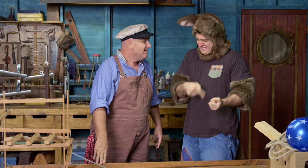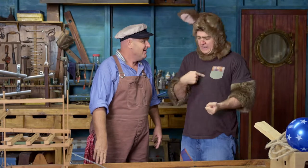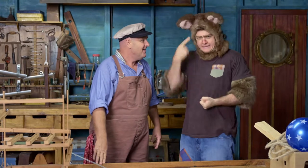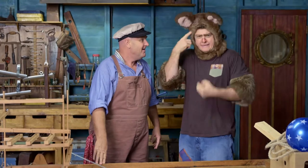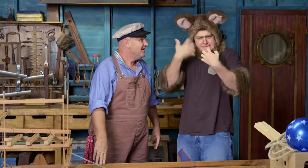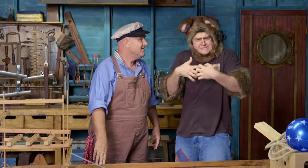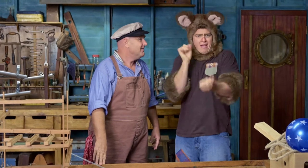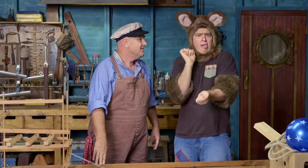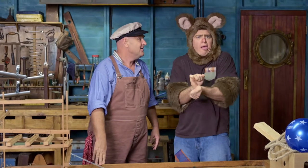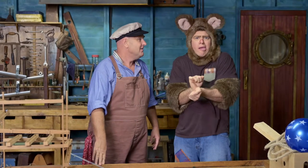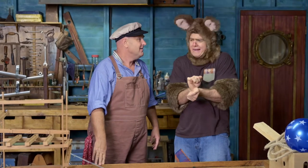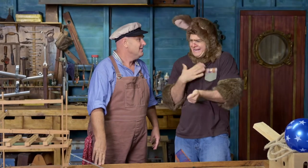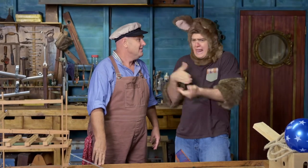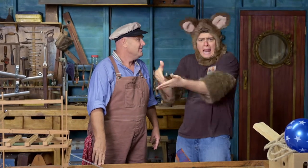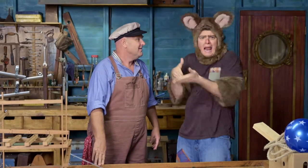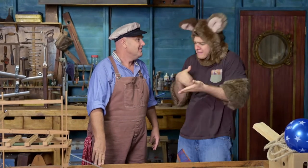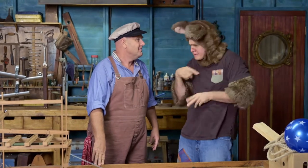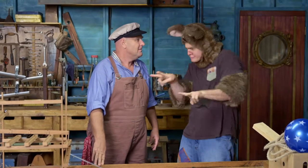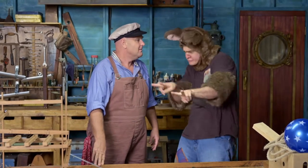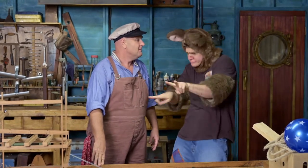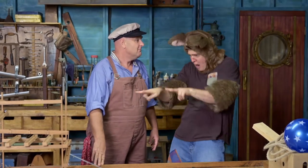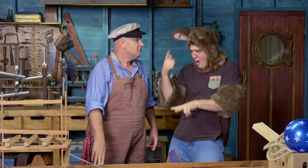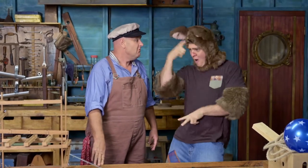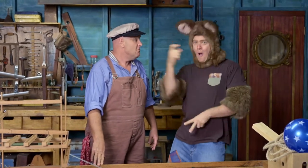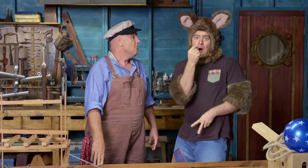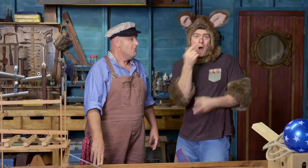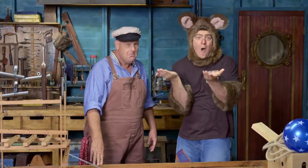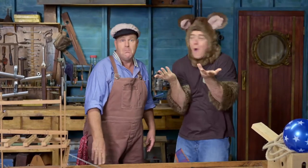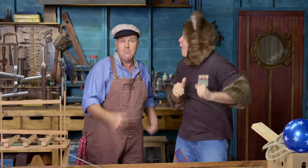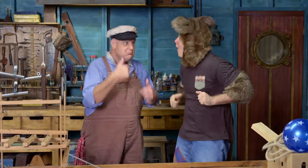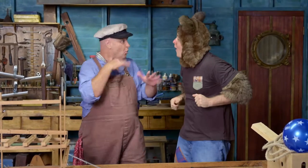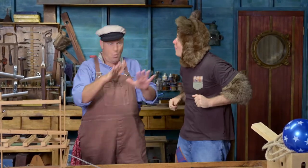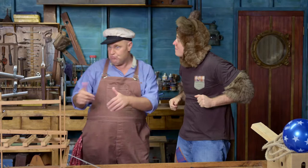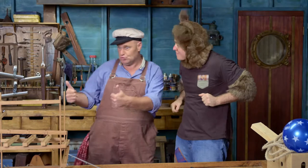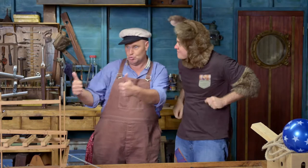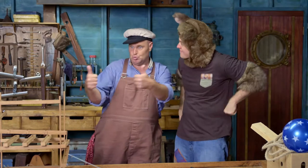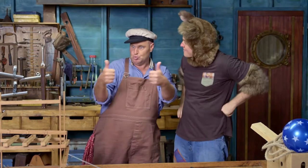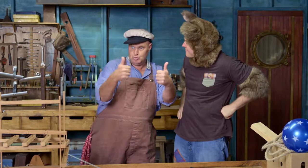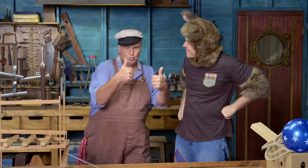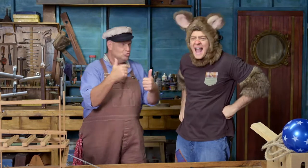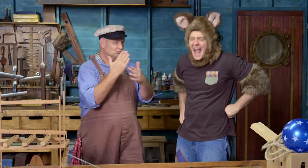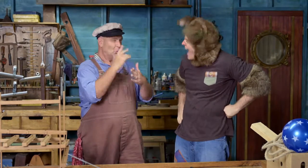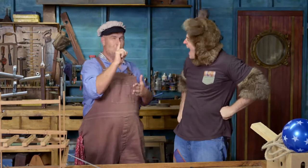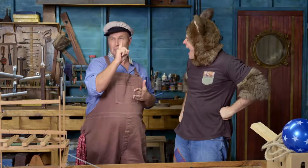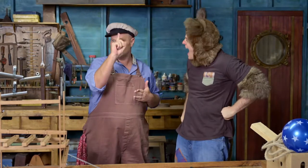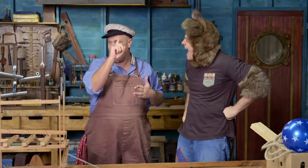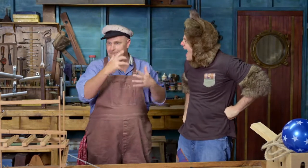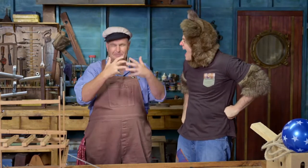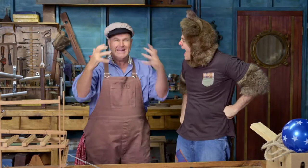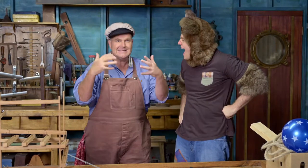I've had a few ideas, but I'm stuck, and I need some help, so I thought your marble run could give me some ideas. Well, everything's been going very well,